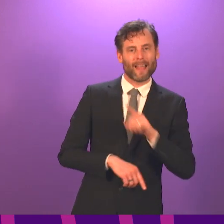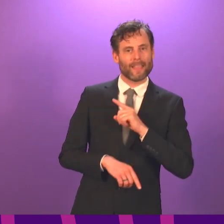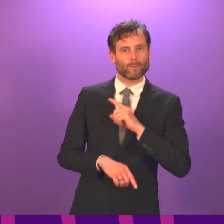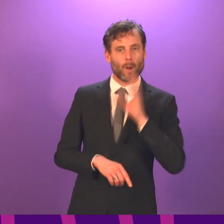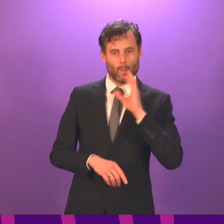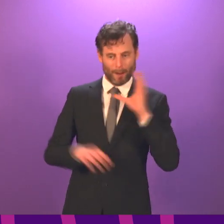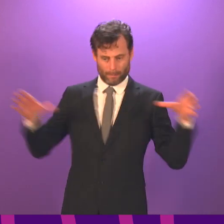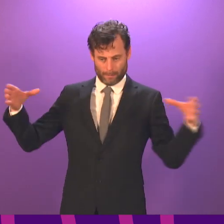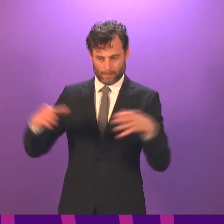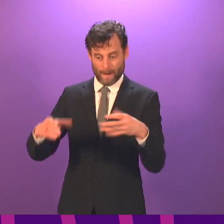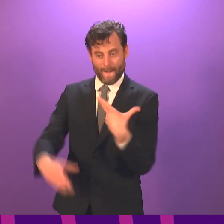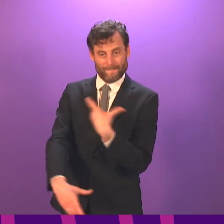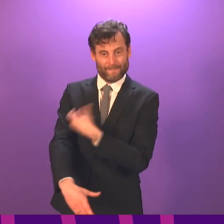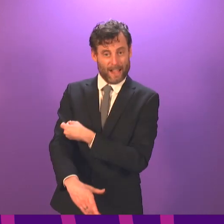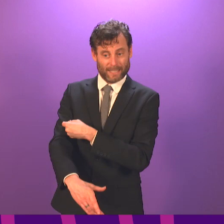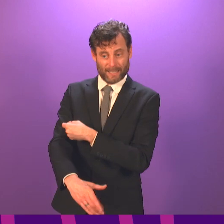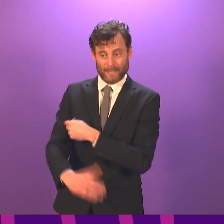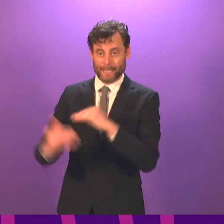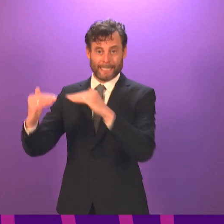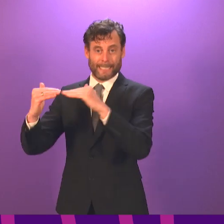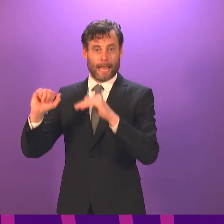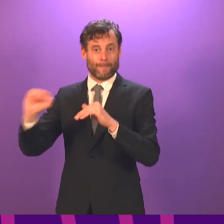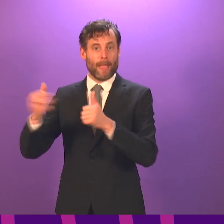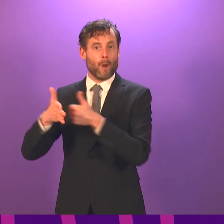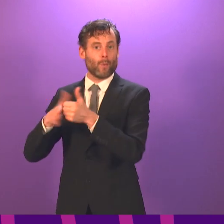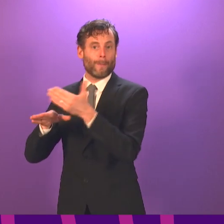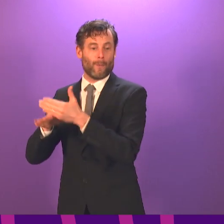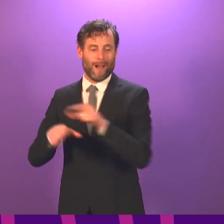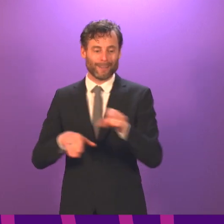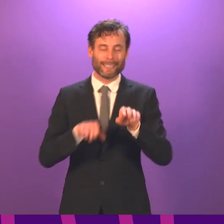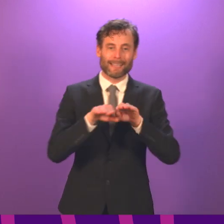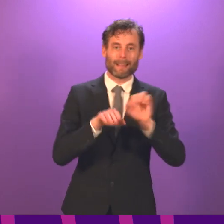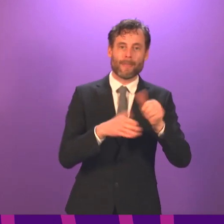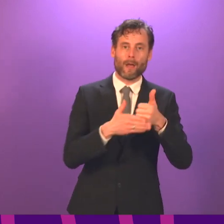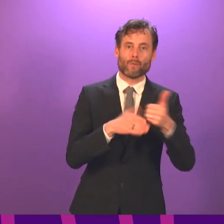Given the particular circumstances of vaccination, there is a question mark in my mind as to